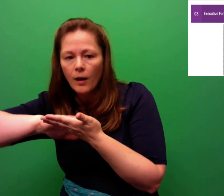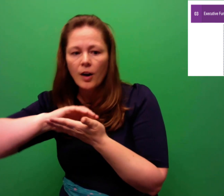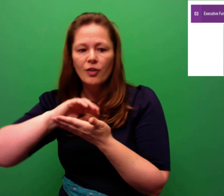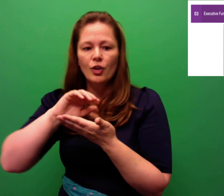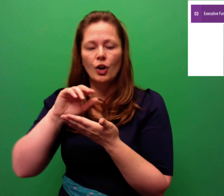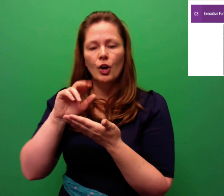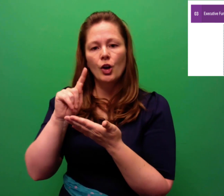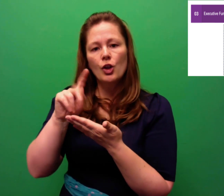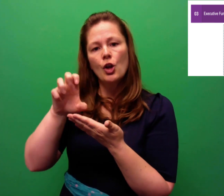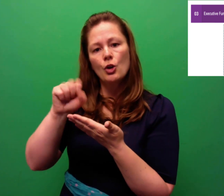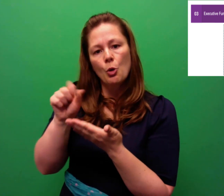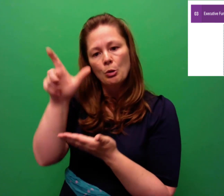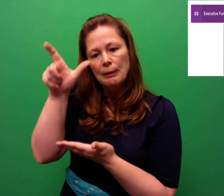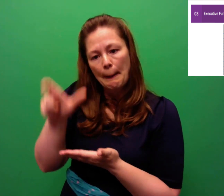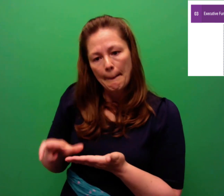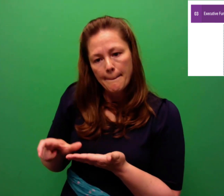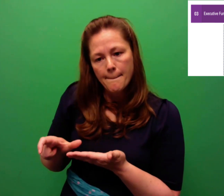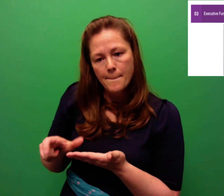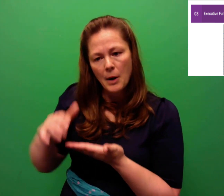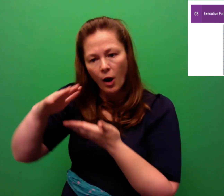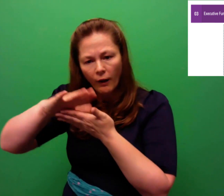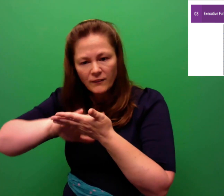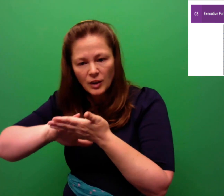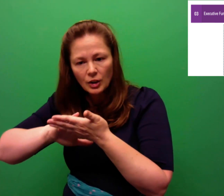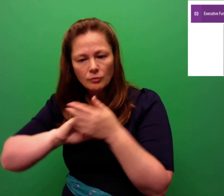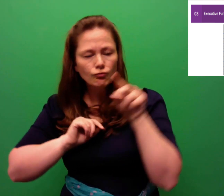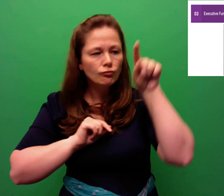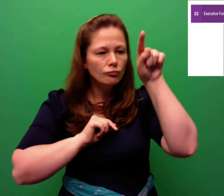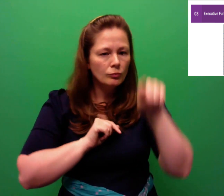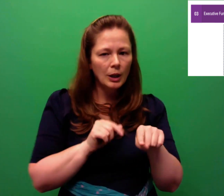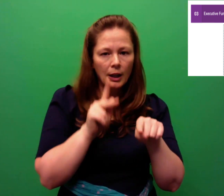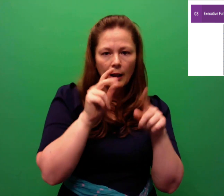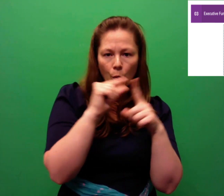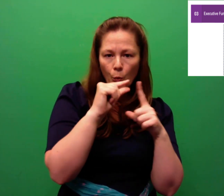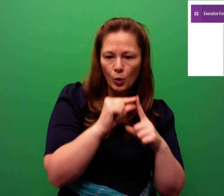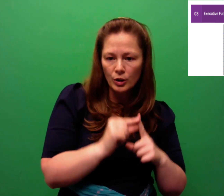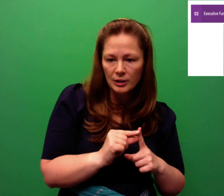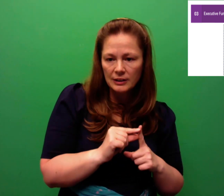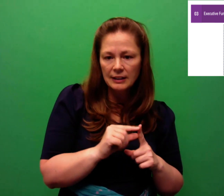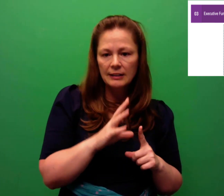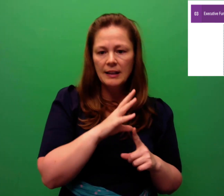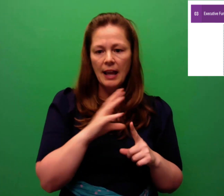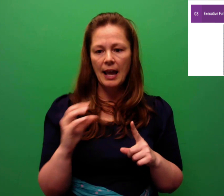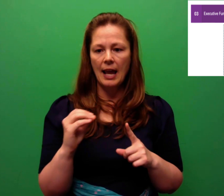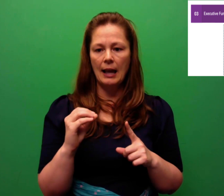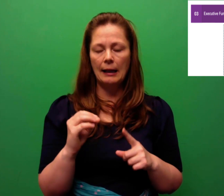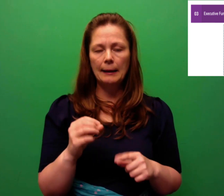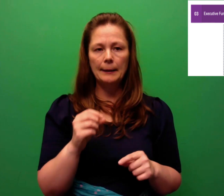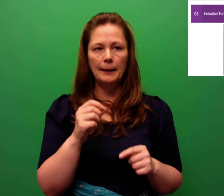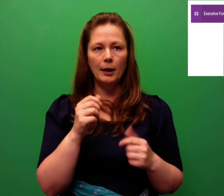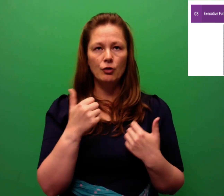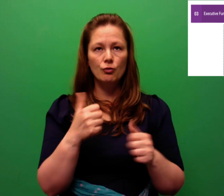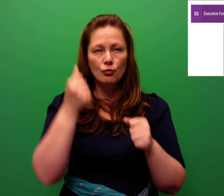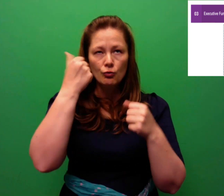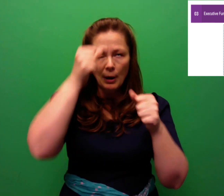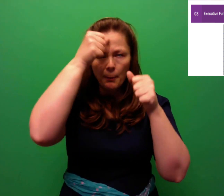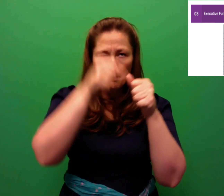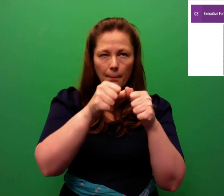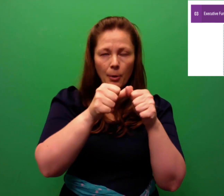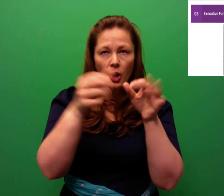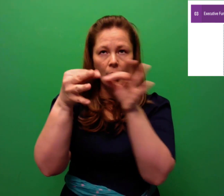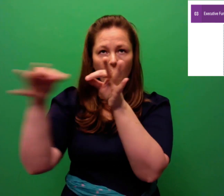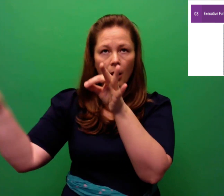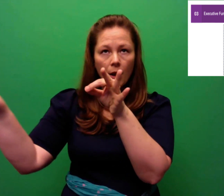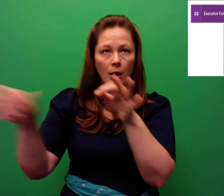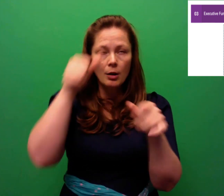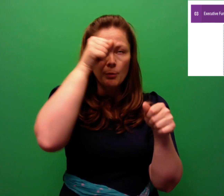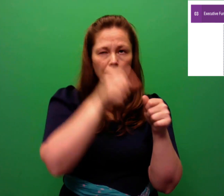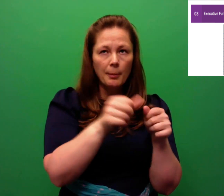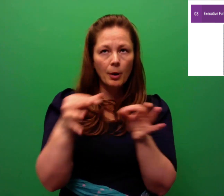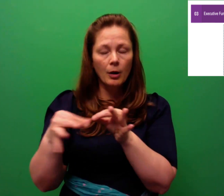large notes section and using the key words to recall the main points and they